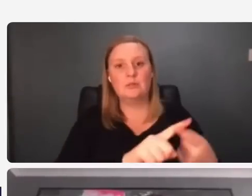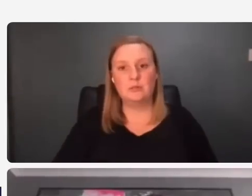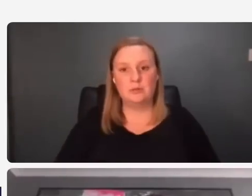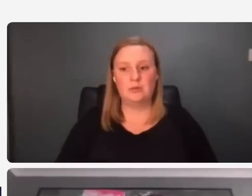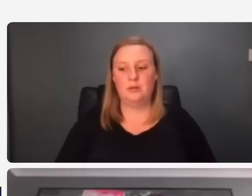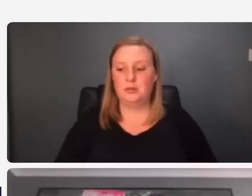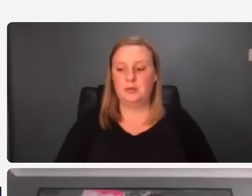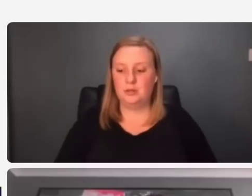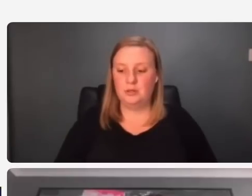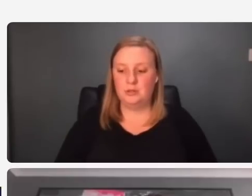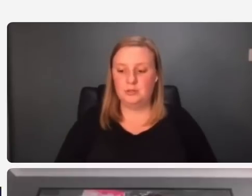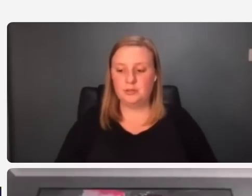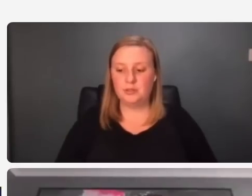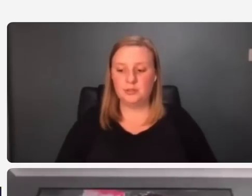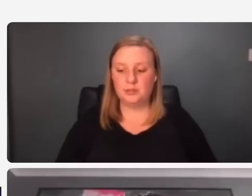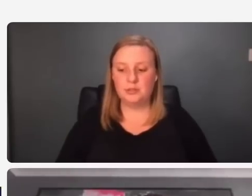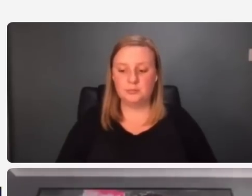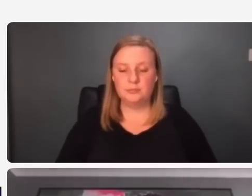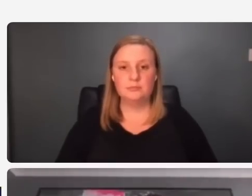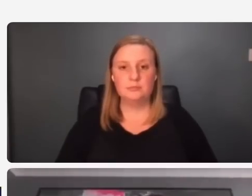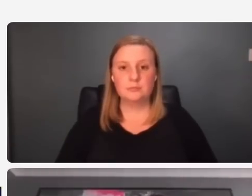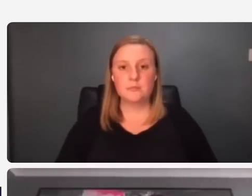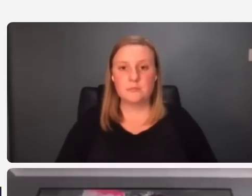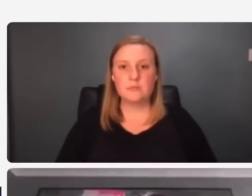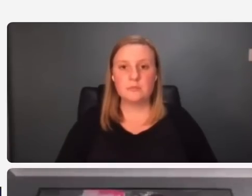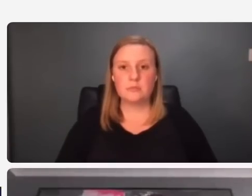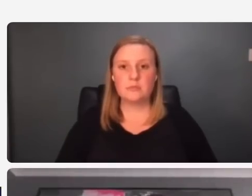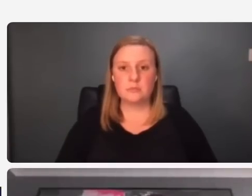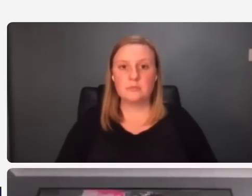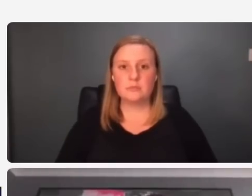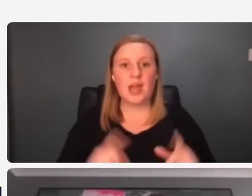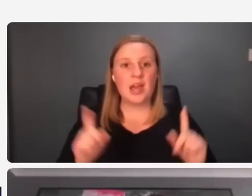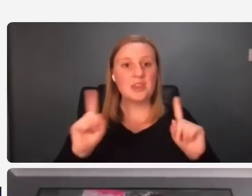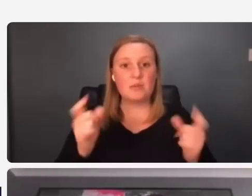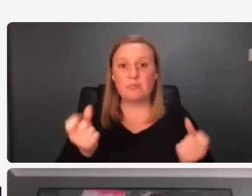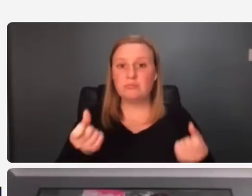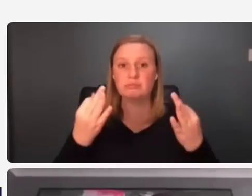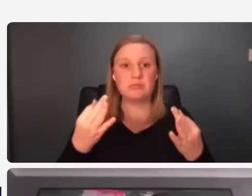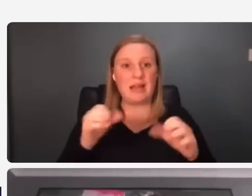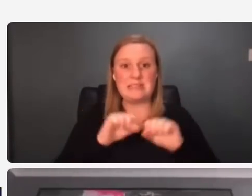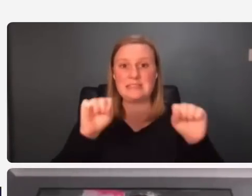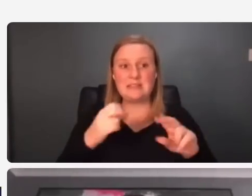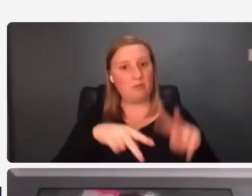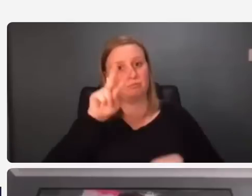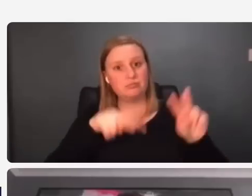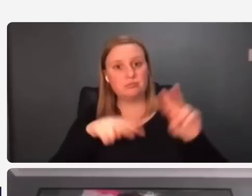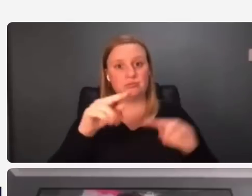Thanks Julia. All right. Currently there is no rating system for home care package providers to help us choose the